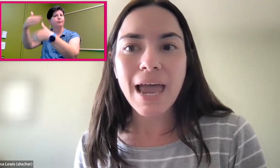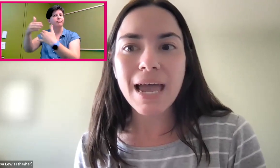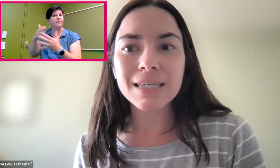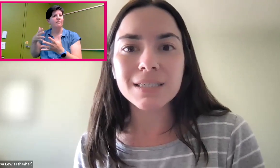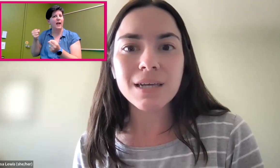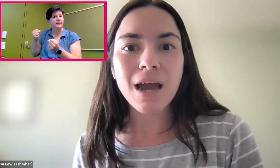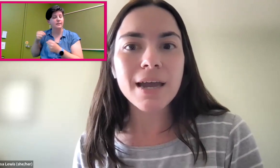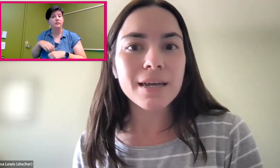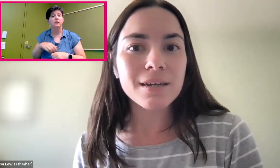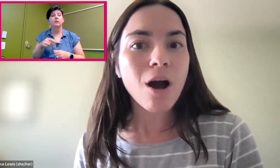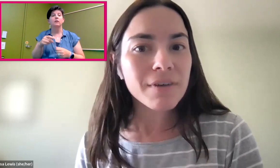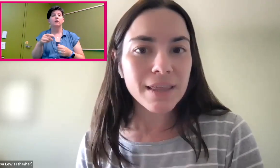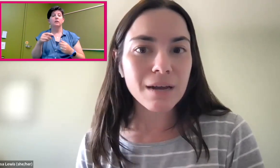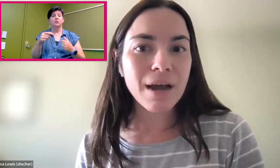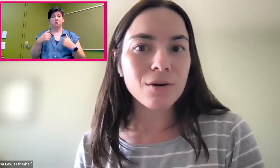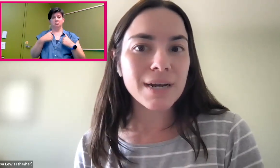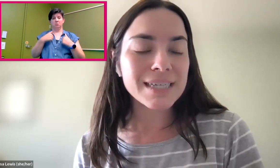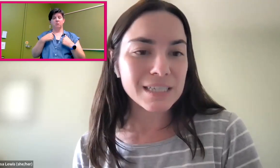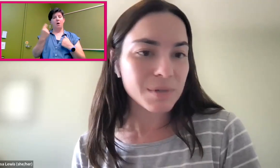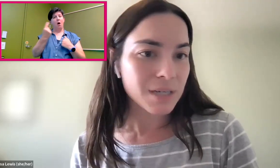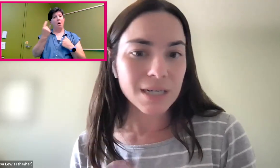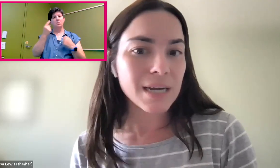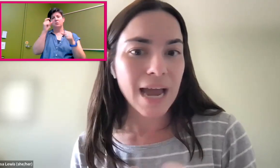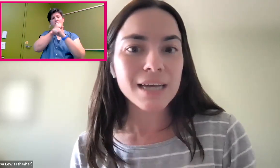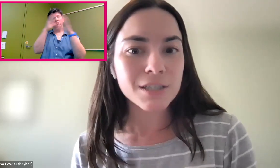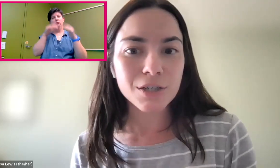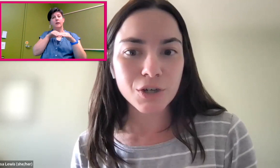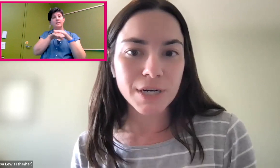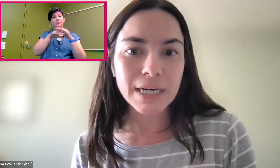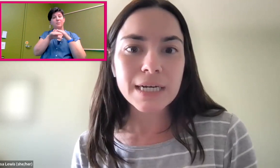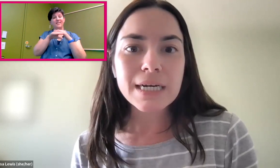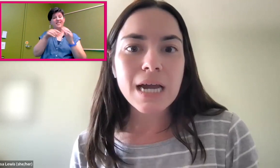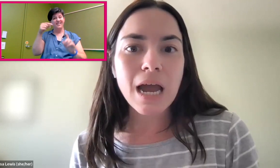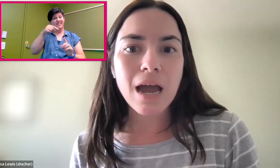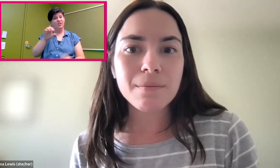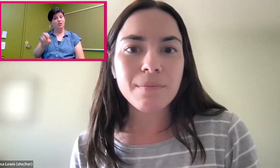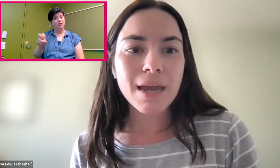And I often think about accessibility as a journey.